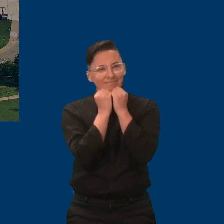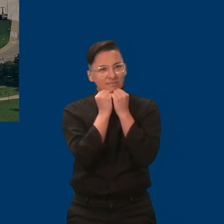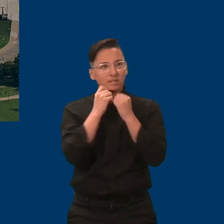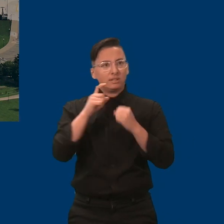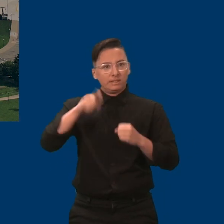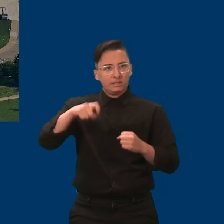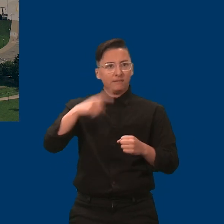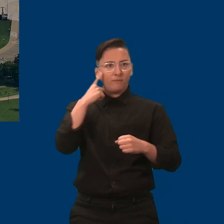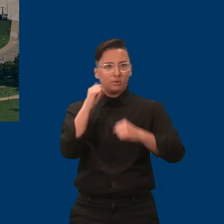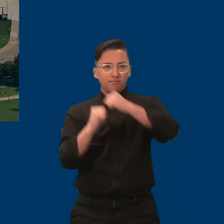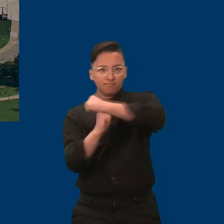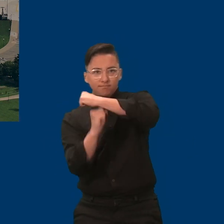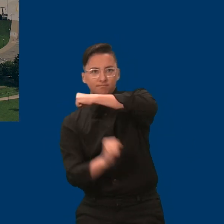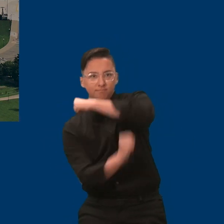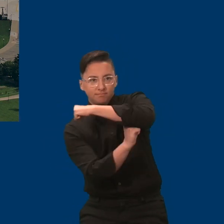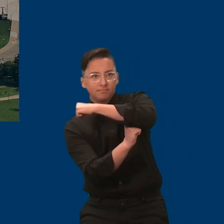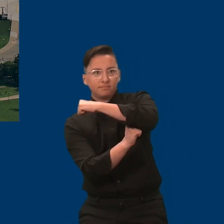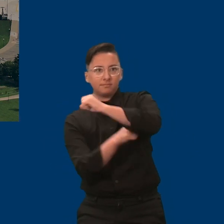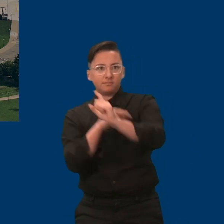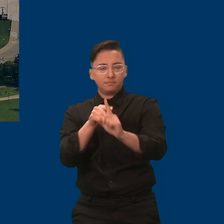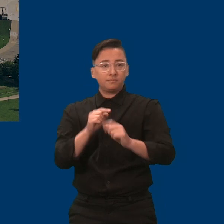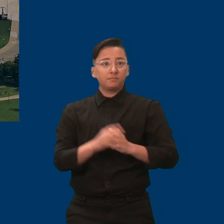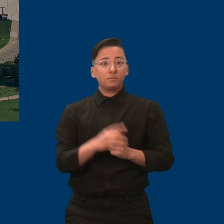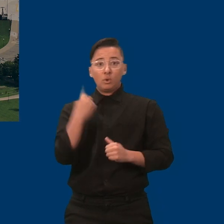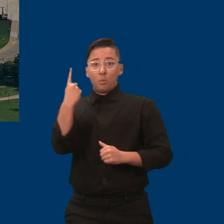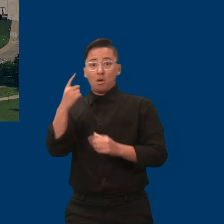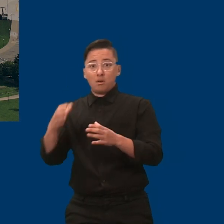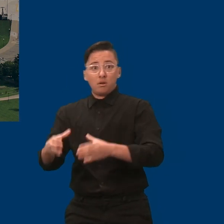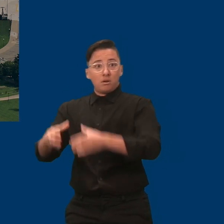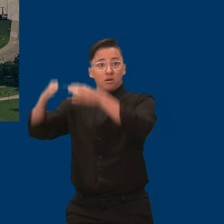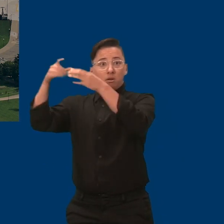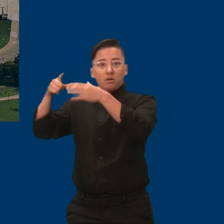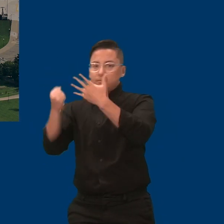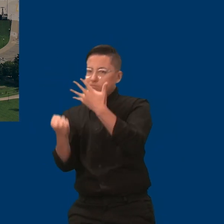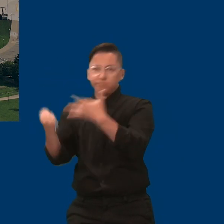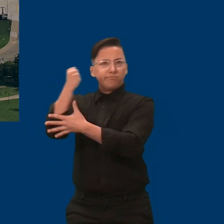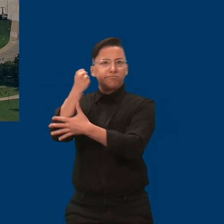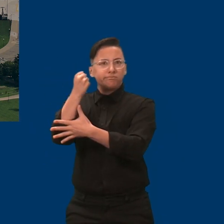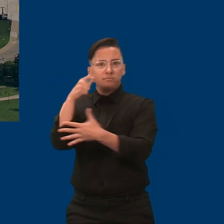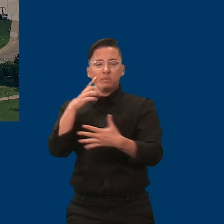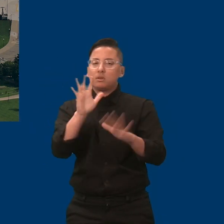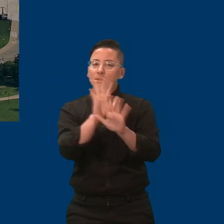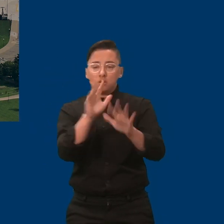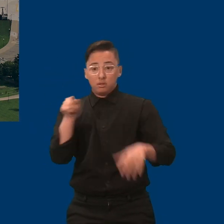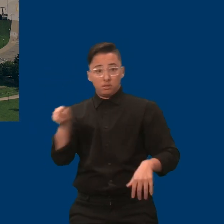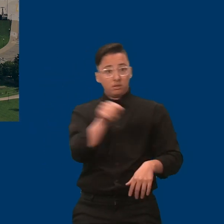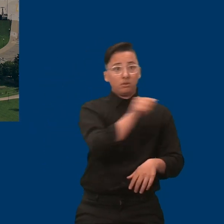and they all equally hold up our legislative agenda. Pillar one is increasing disability representation